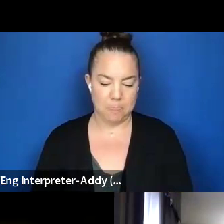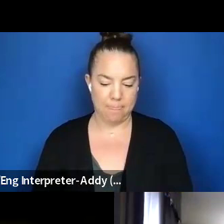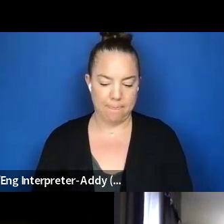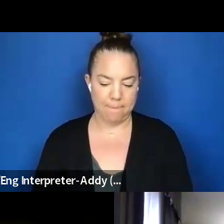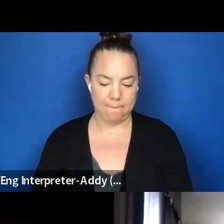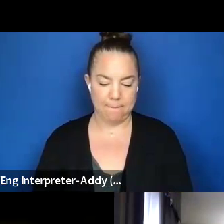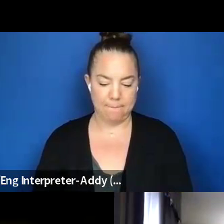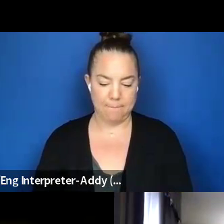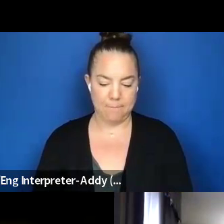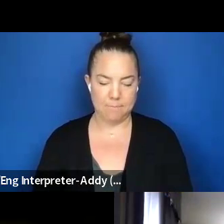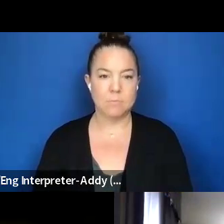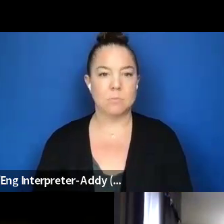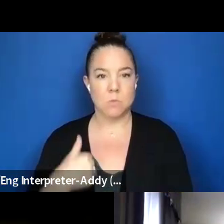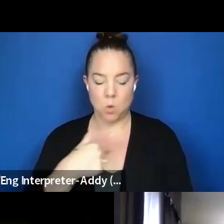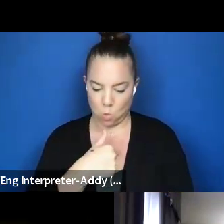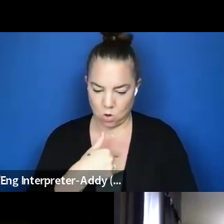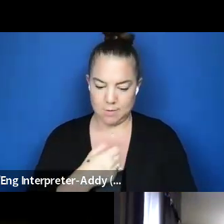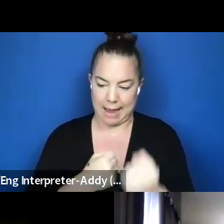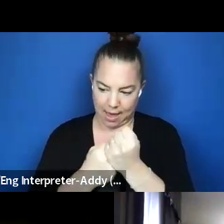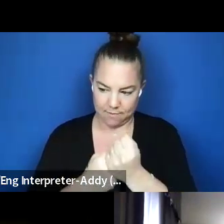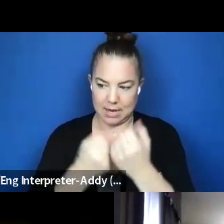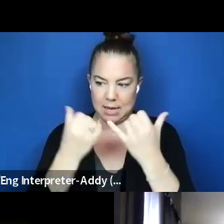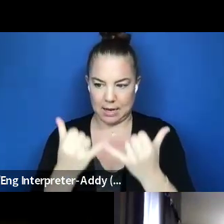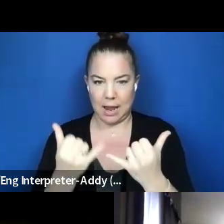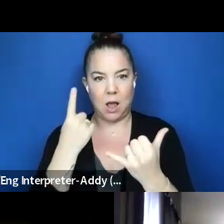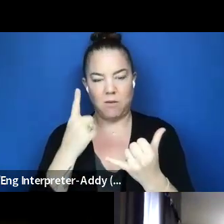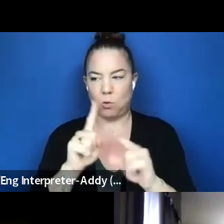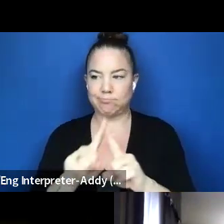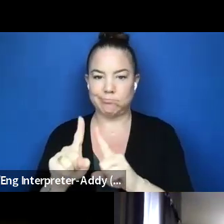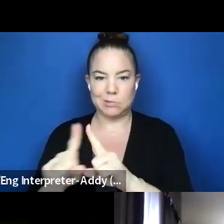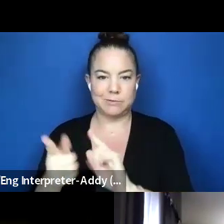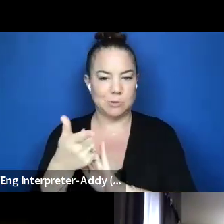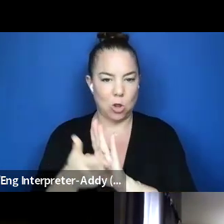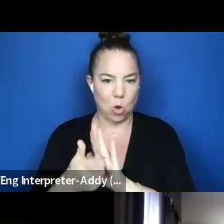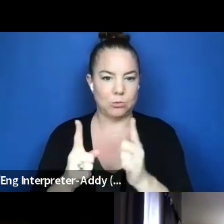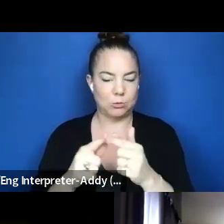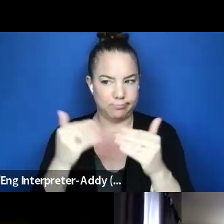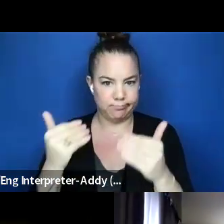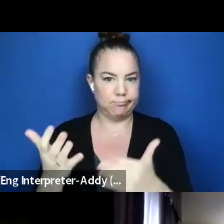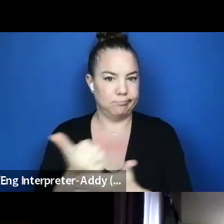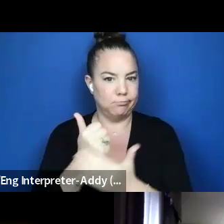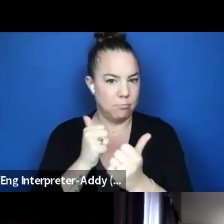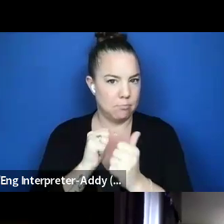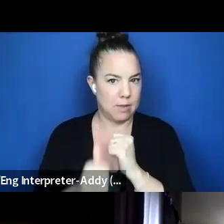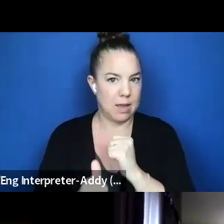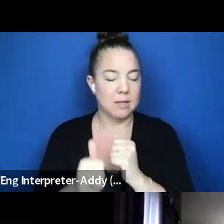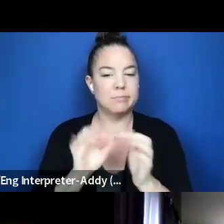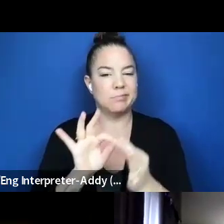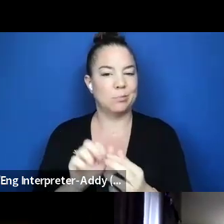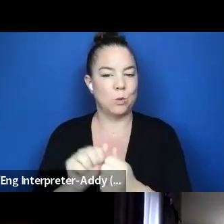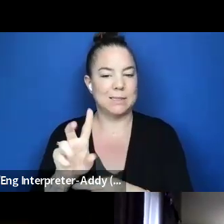Adeleigh Belyeu: we are advocating right now for a number of pieces of legislation dealing with the disability issues.